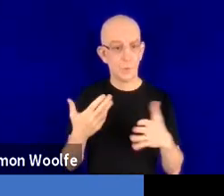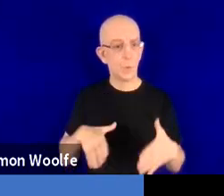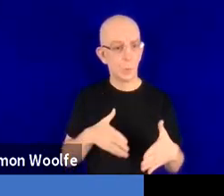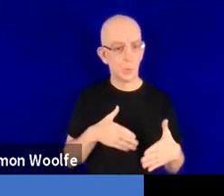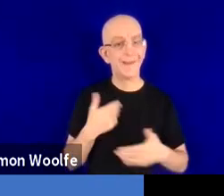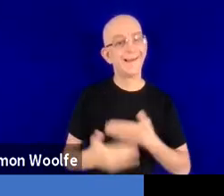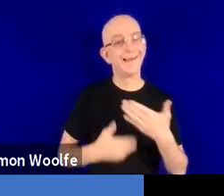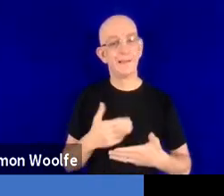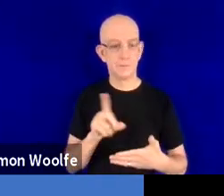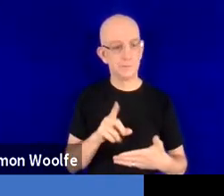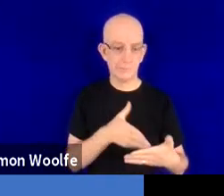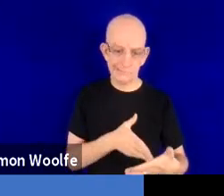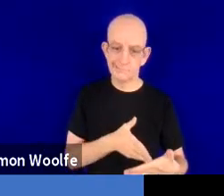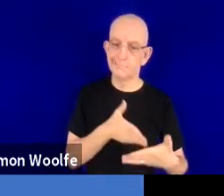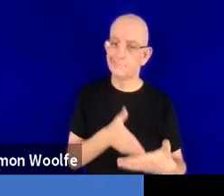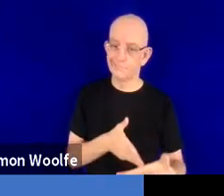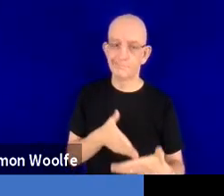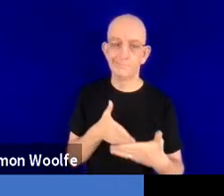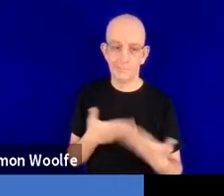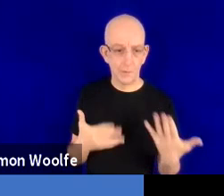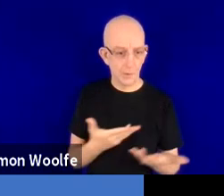given the challenges of disability assessment even in normal times